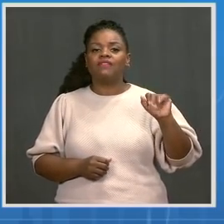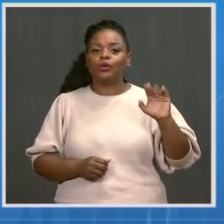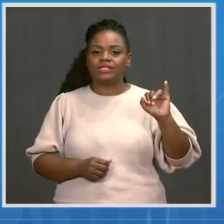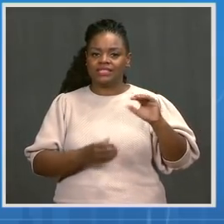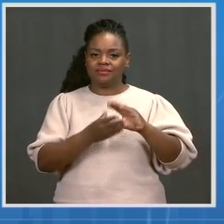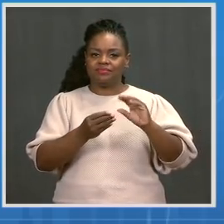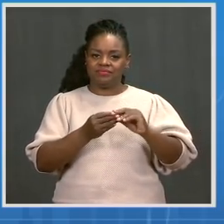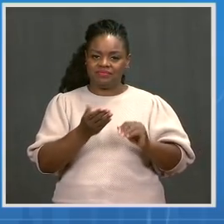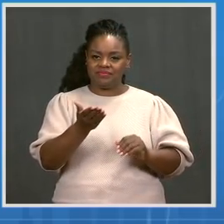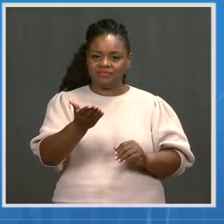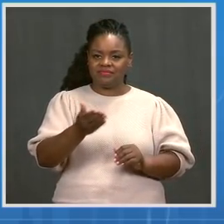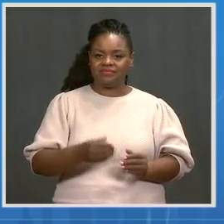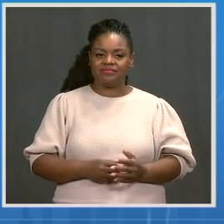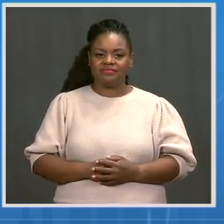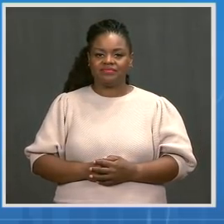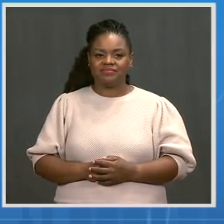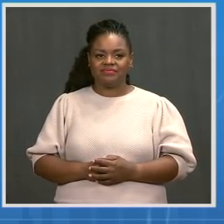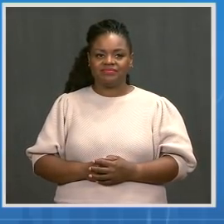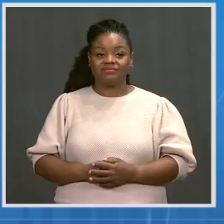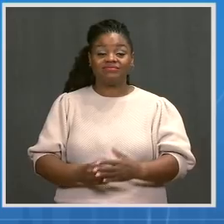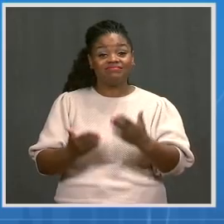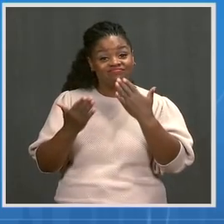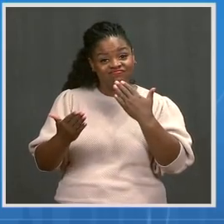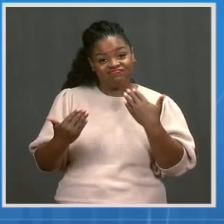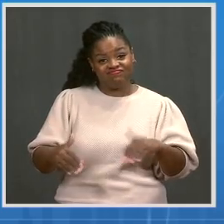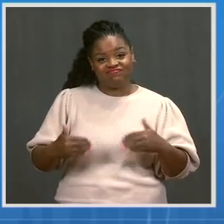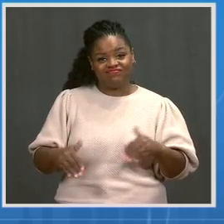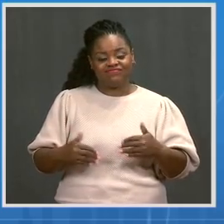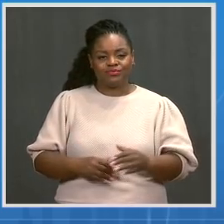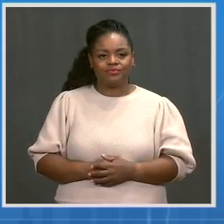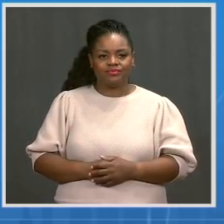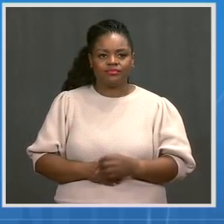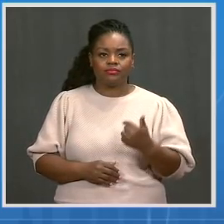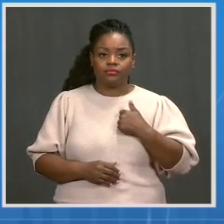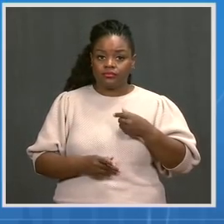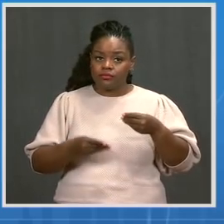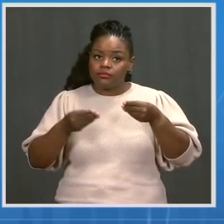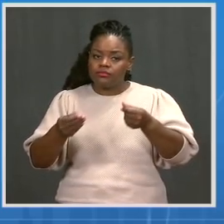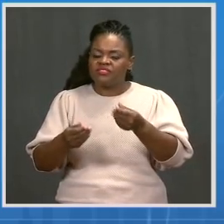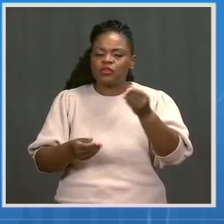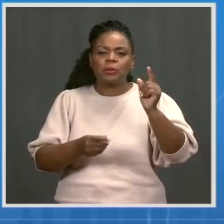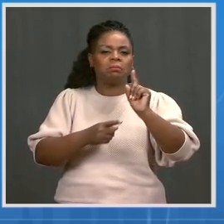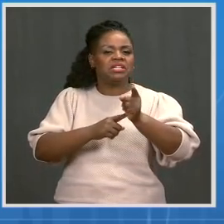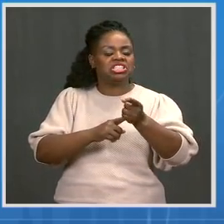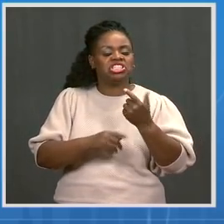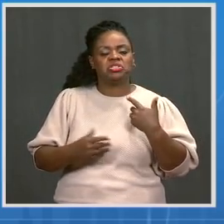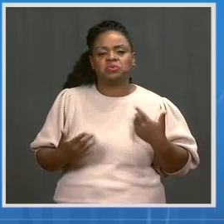Dr. Fauci: Thank you very much, Jeff. I'm going to just spend a few minutes now recapitulating what Jeff said about where we are,